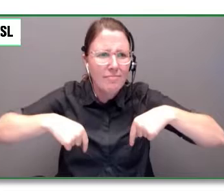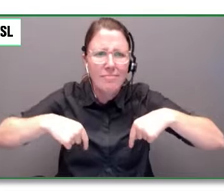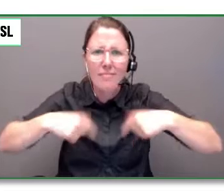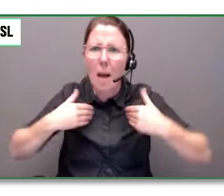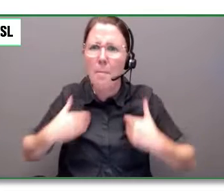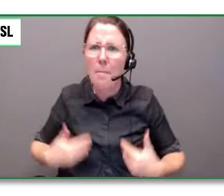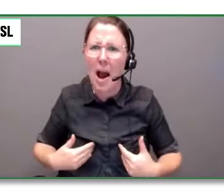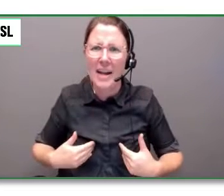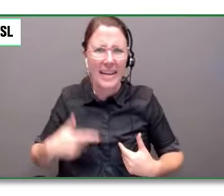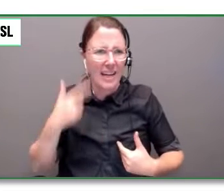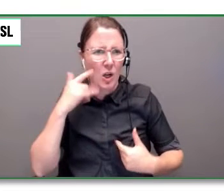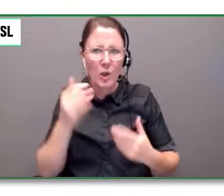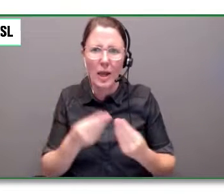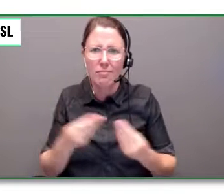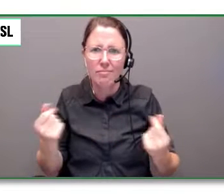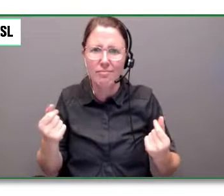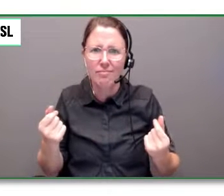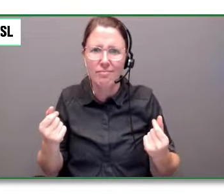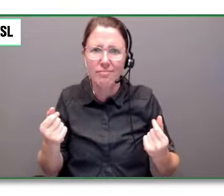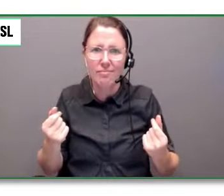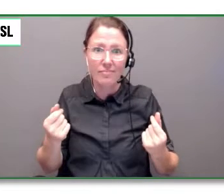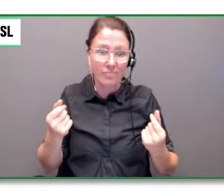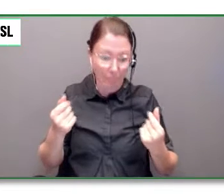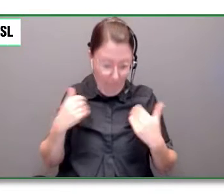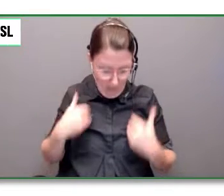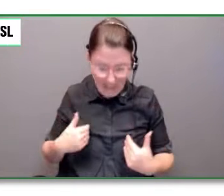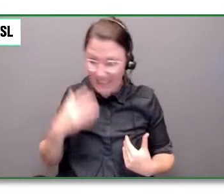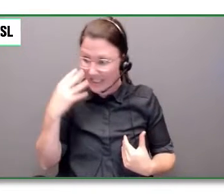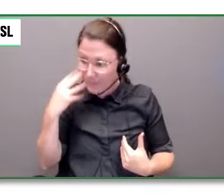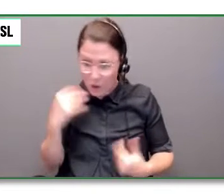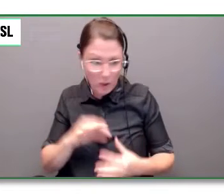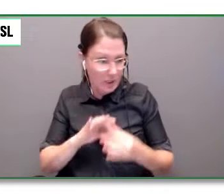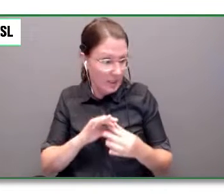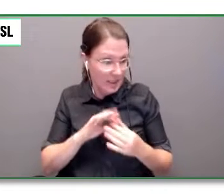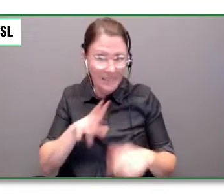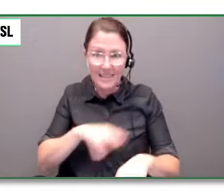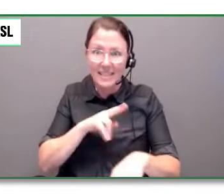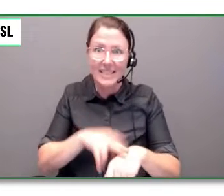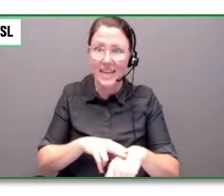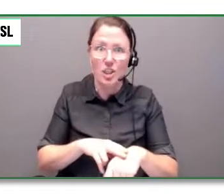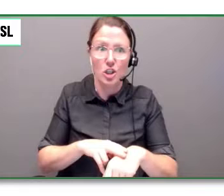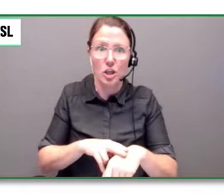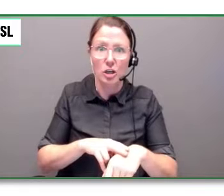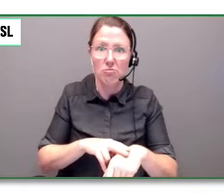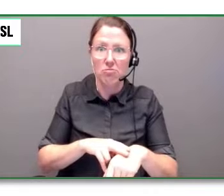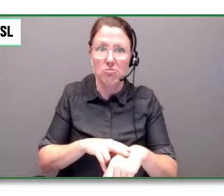in body experience in nature. Um in focusing on